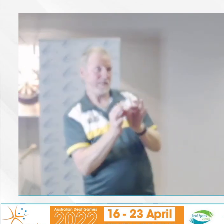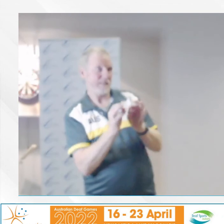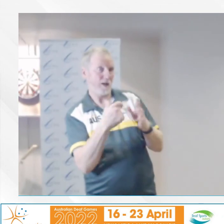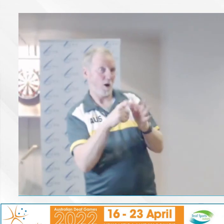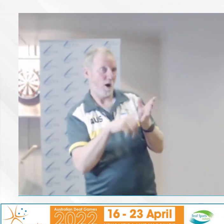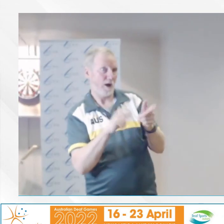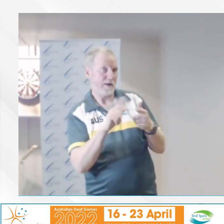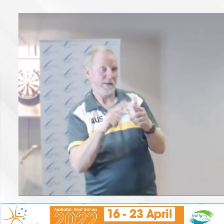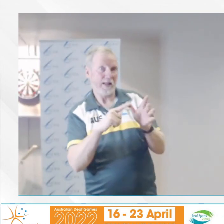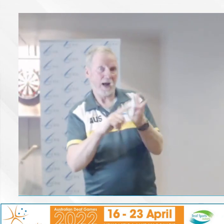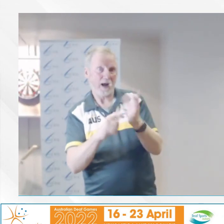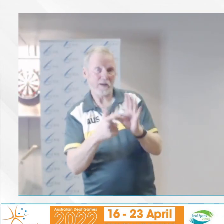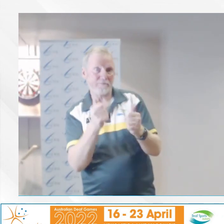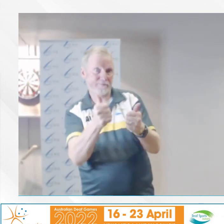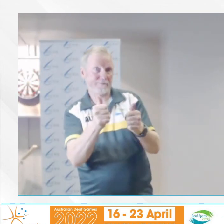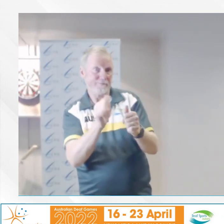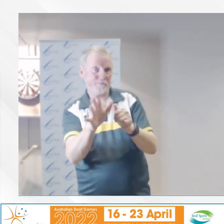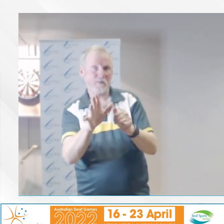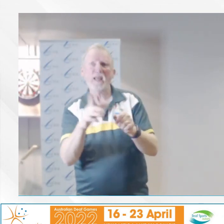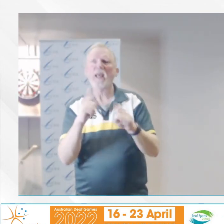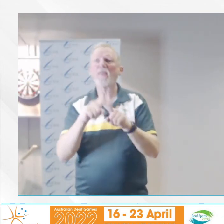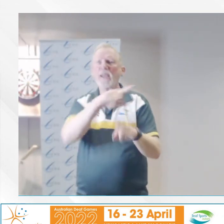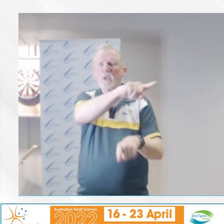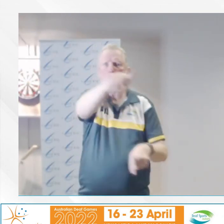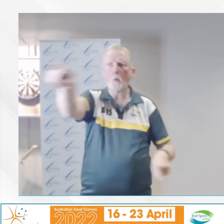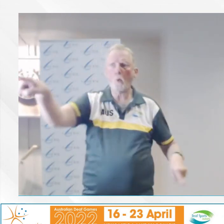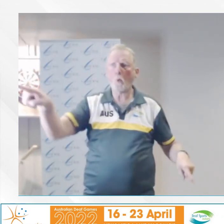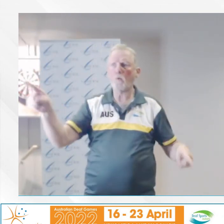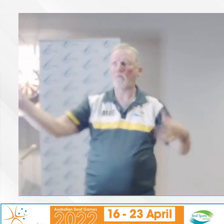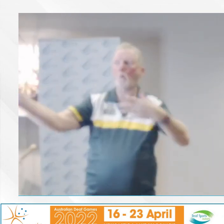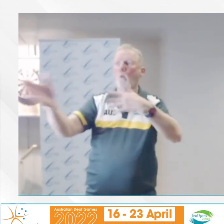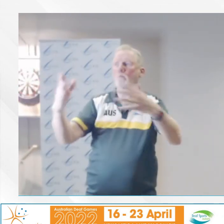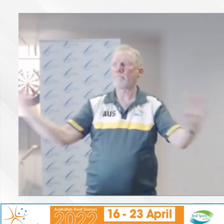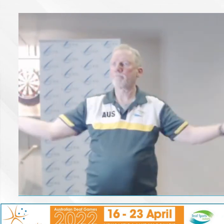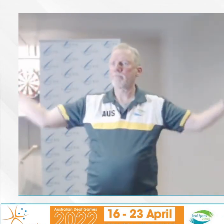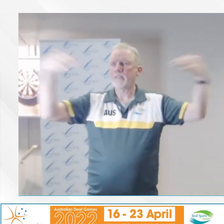been beautiful thank you to our interpreters kylie and elana and thank you to everybody for